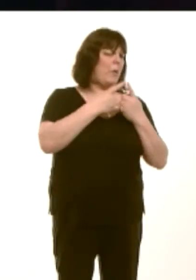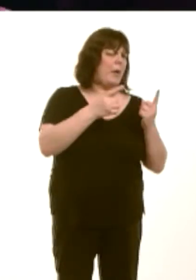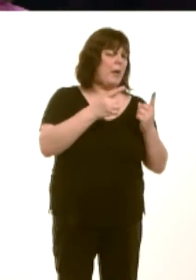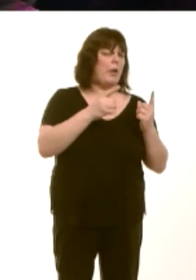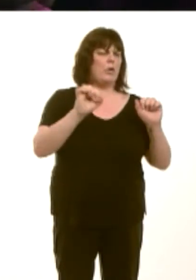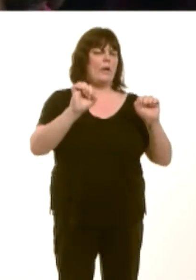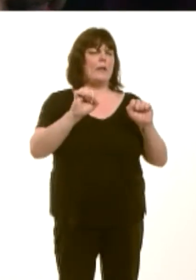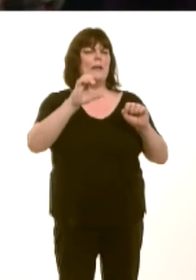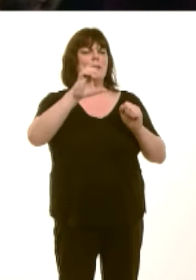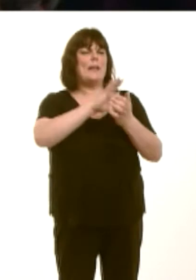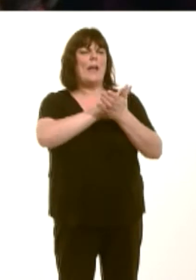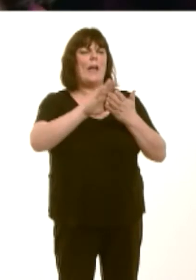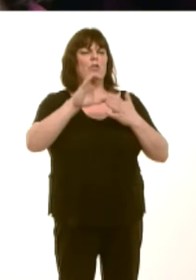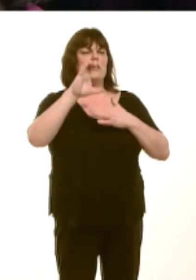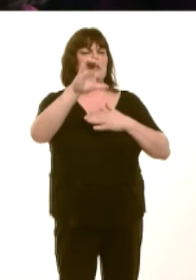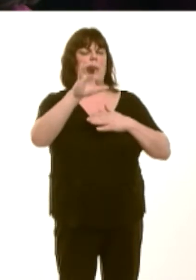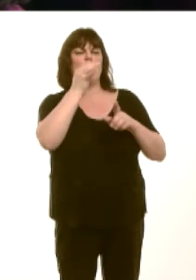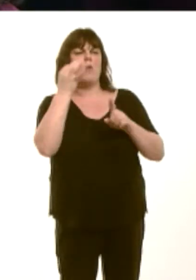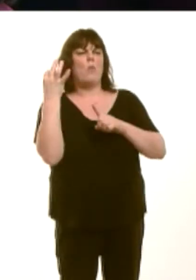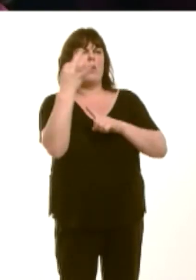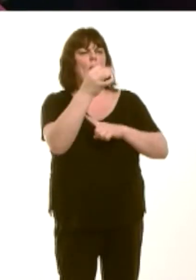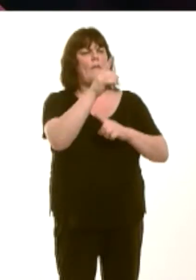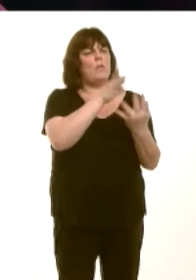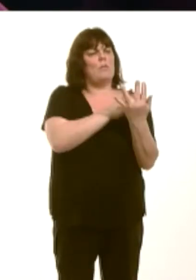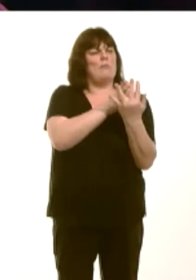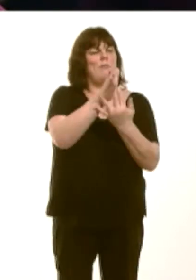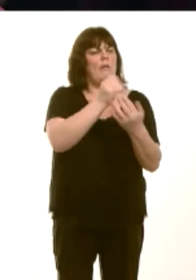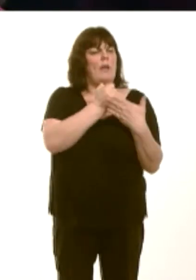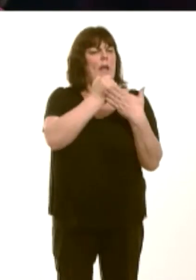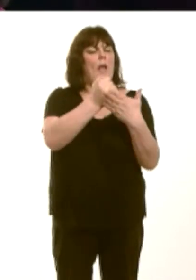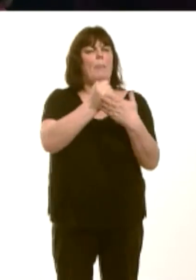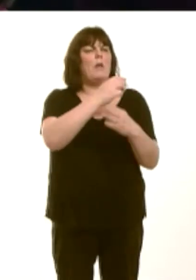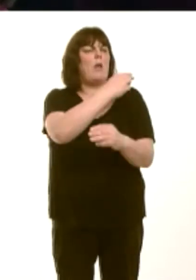community health council for you to intervene in Ysbyty Glan Clwyd and the decision by the